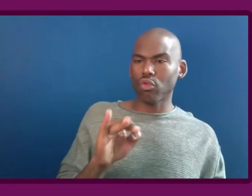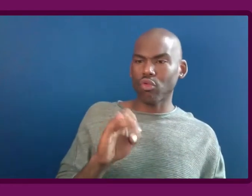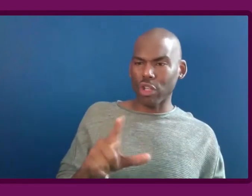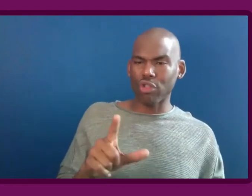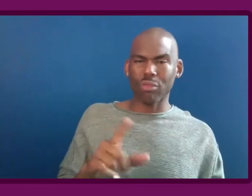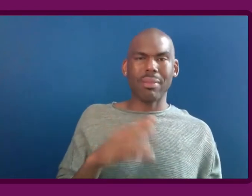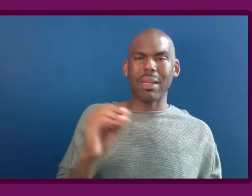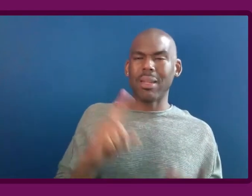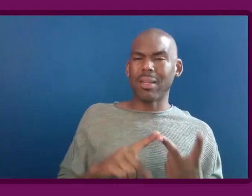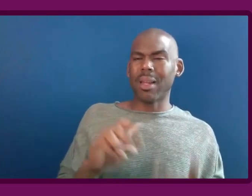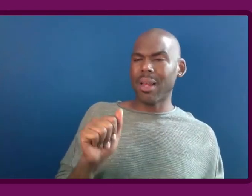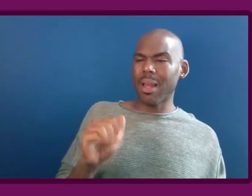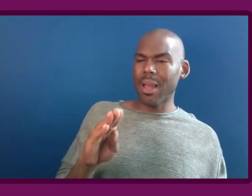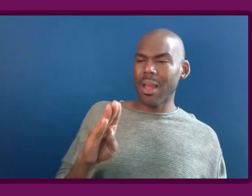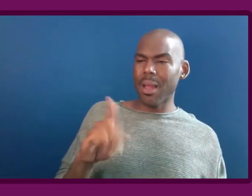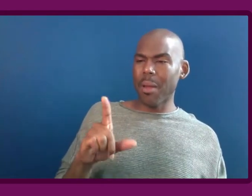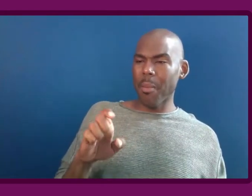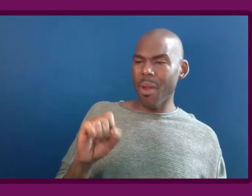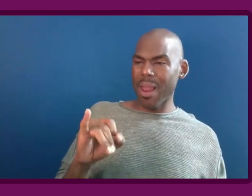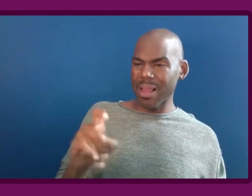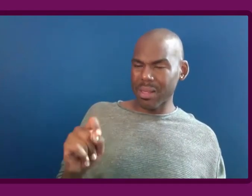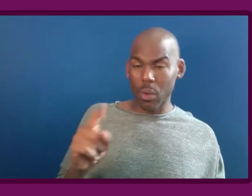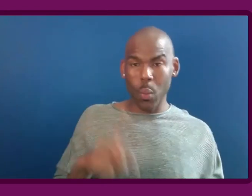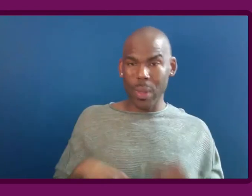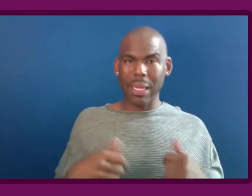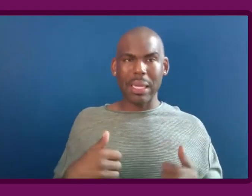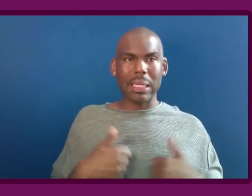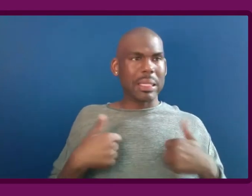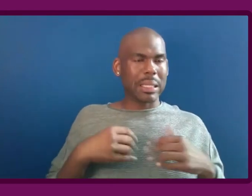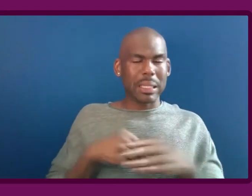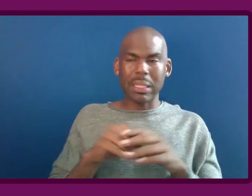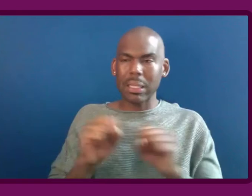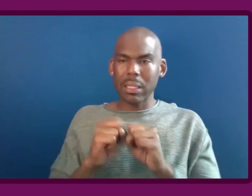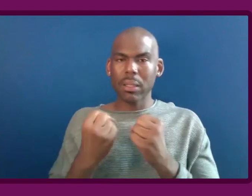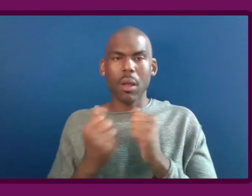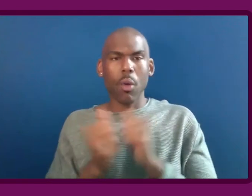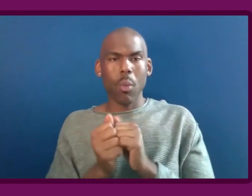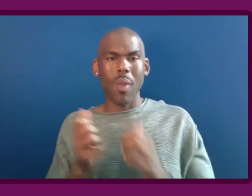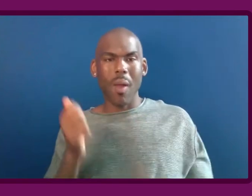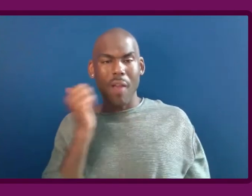we live in an ableist society, so we can't exist in this society without every day